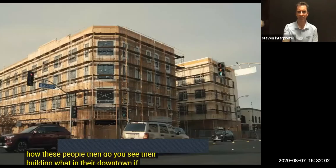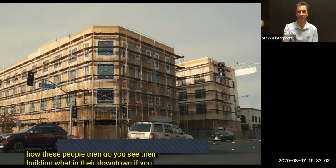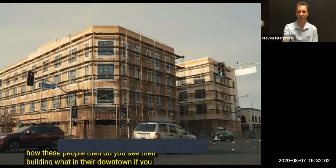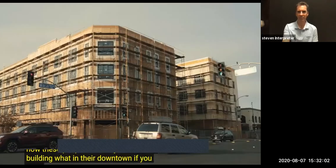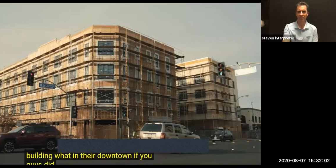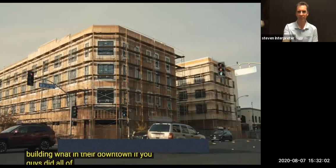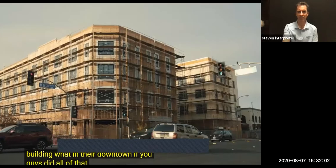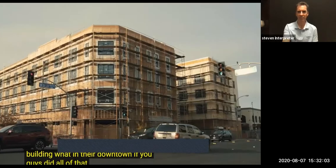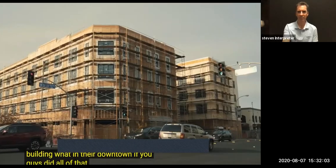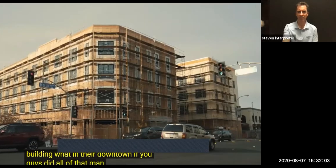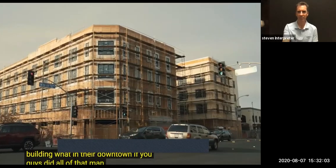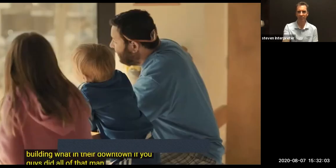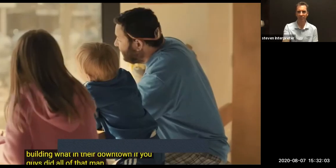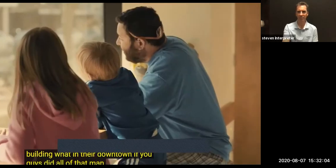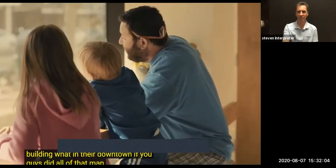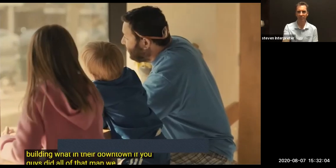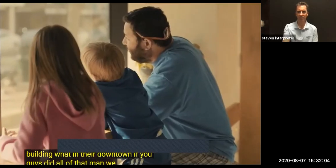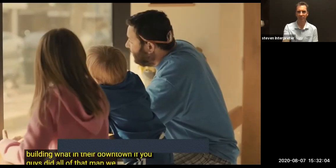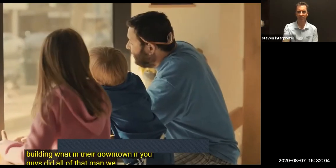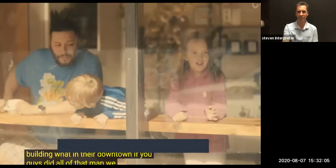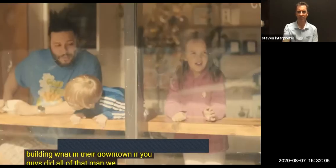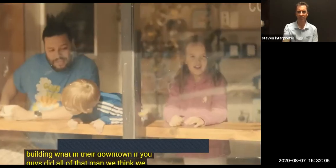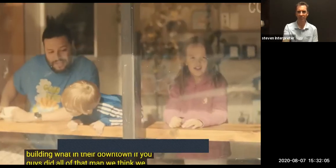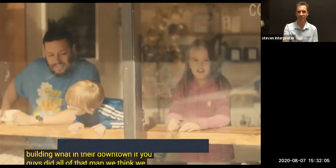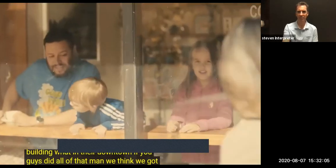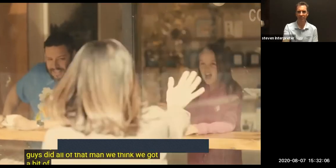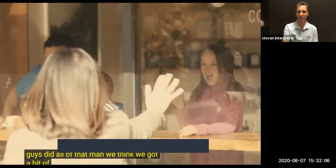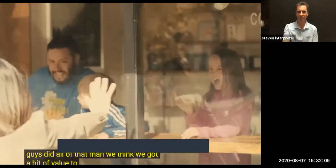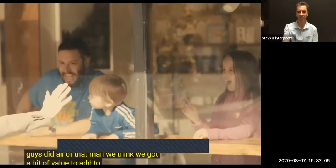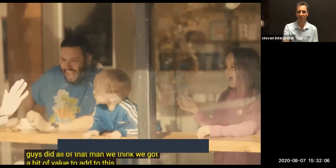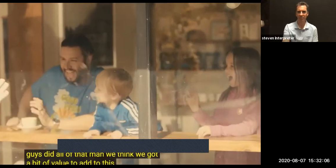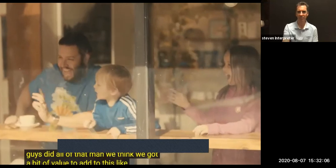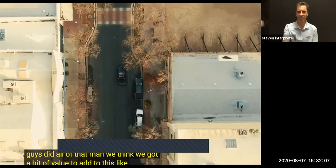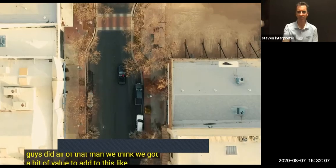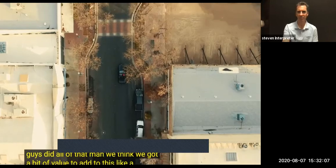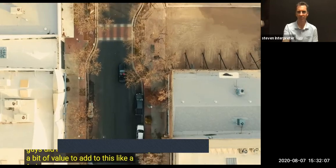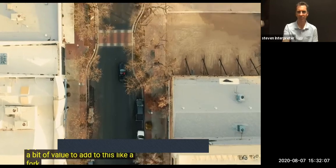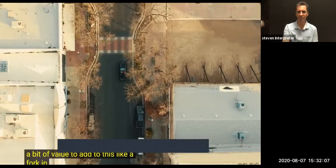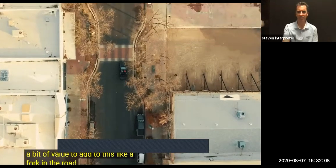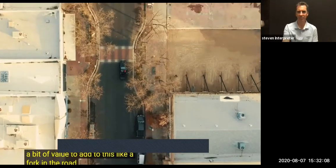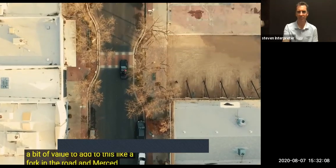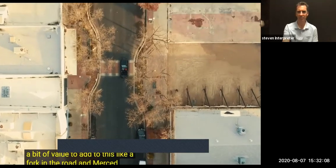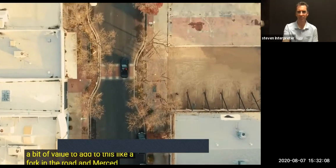If you guys did all of that man we think we got a bit of value to add to this like a fork in the road and reset.